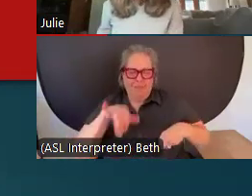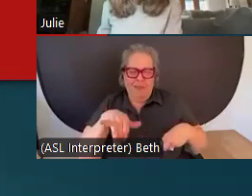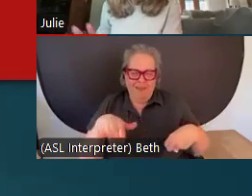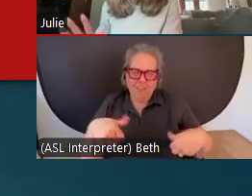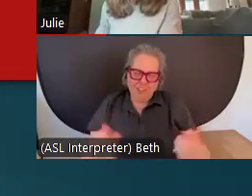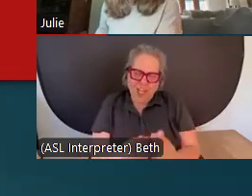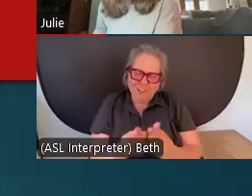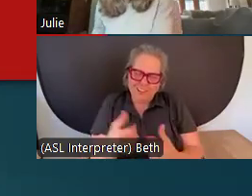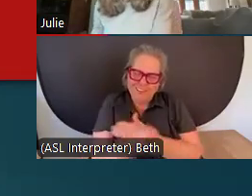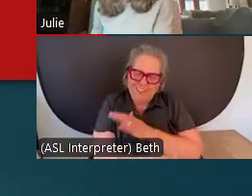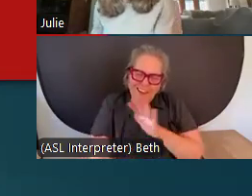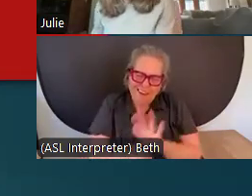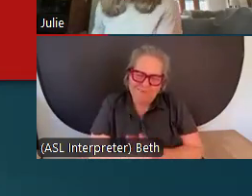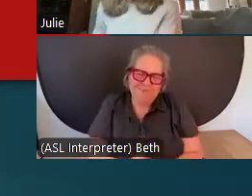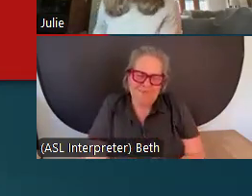And thank you so much! Next slide.